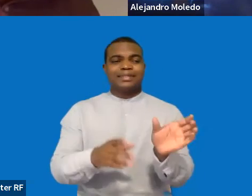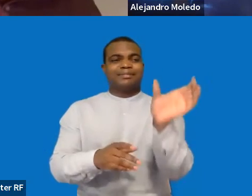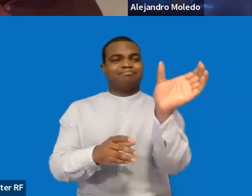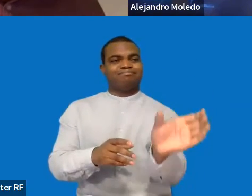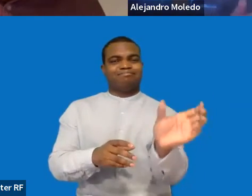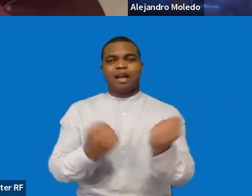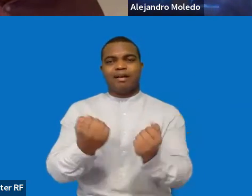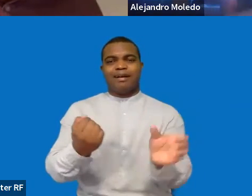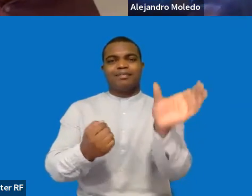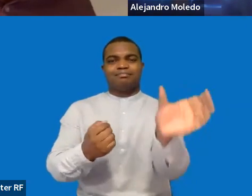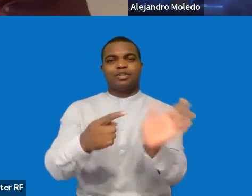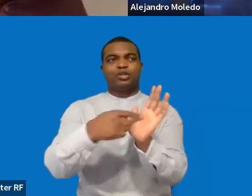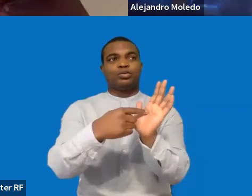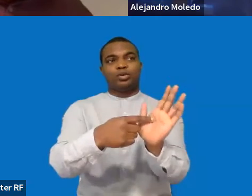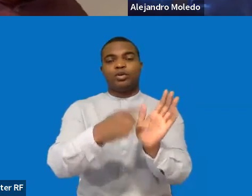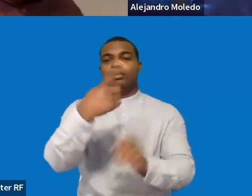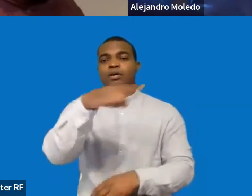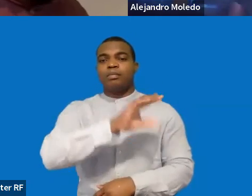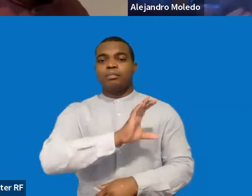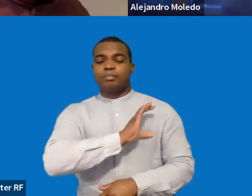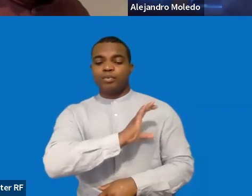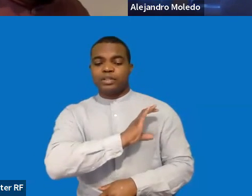The Commission explained there are some pilot projects,